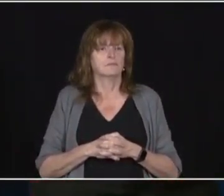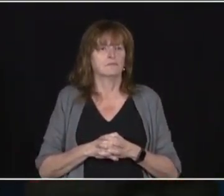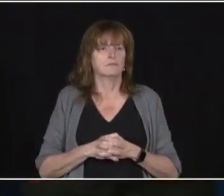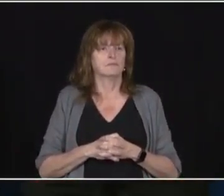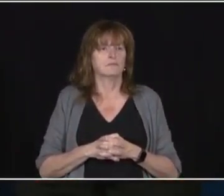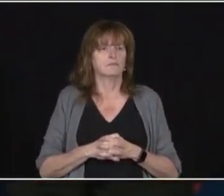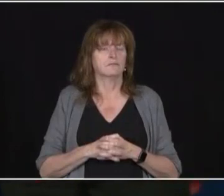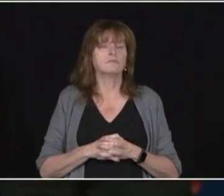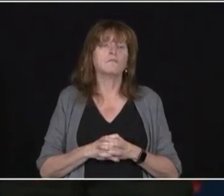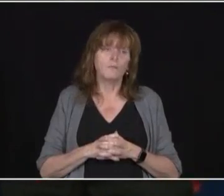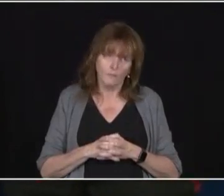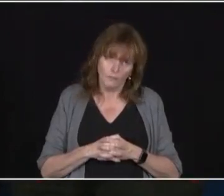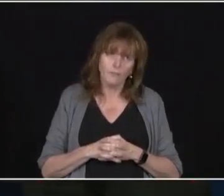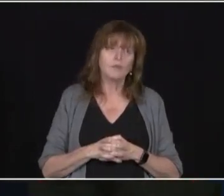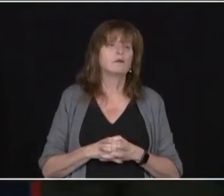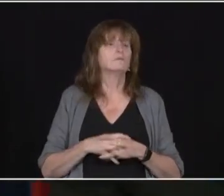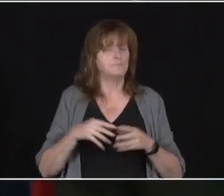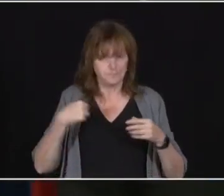We are actively looking for the right app